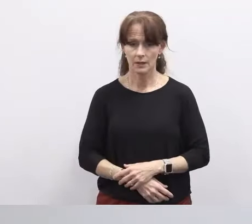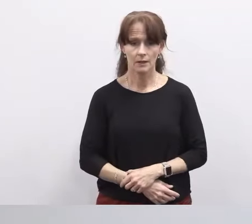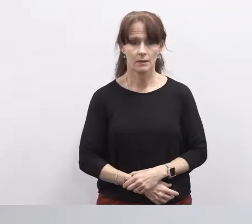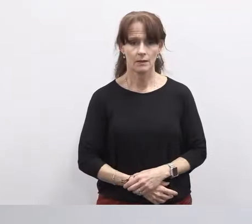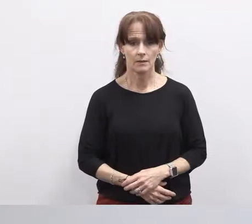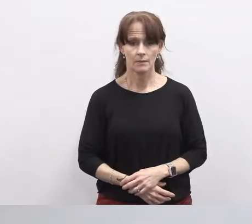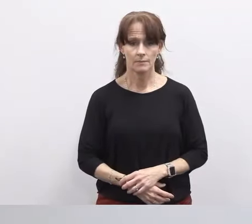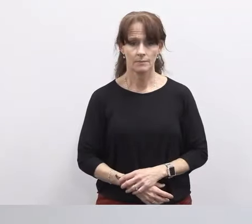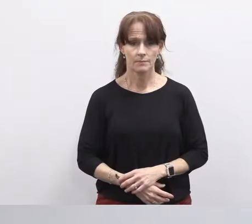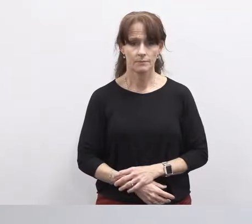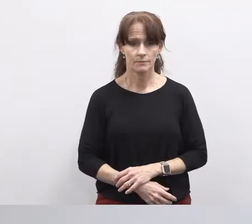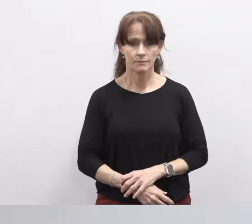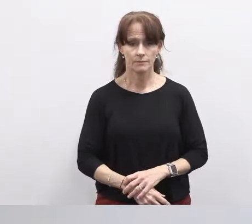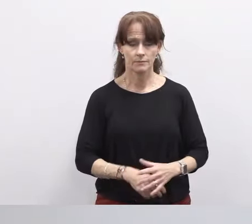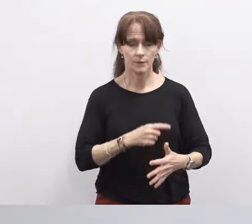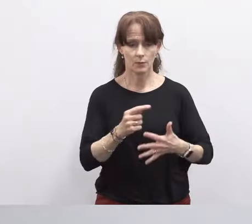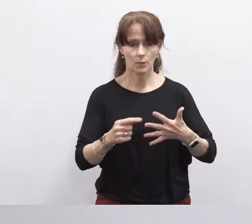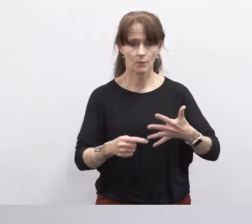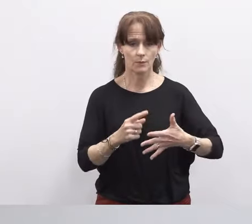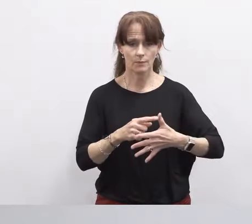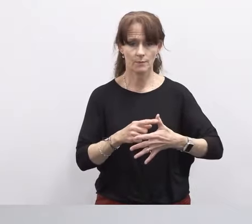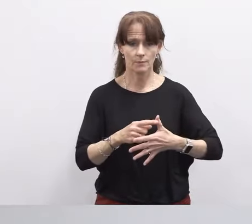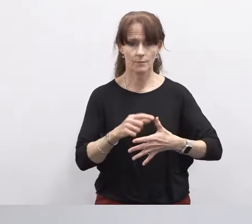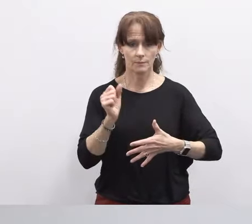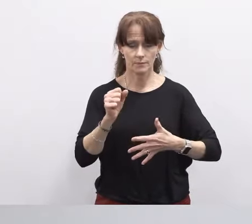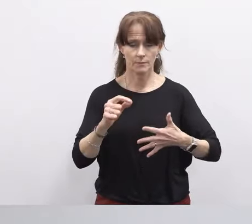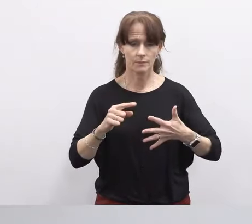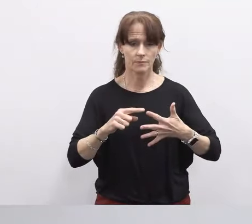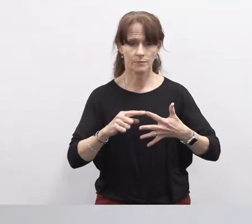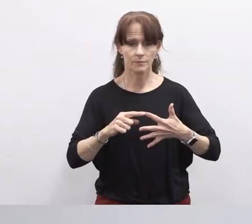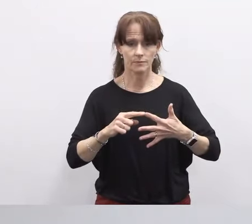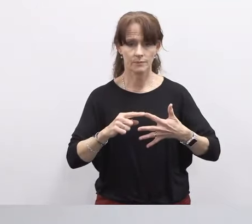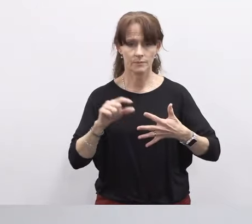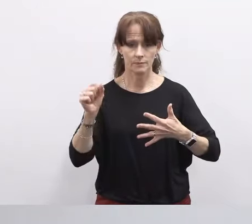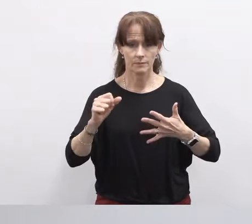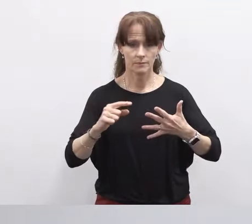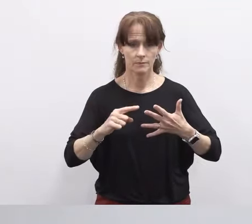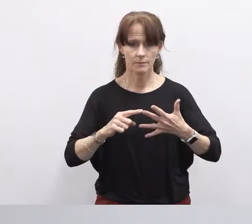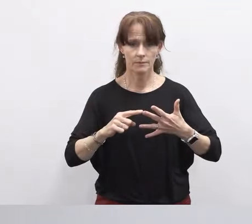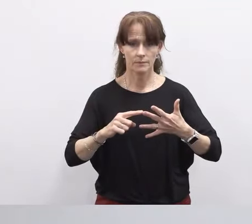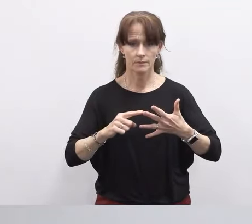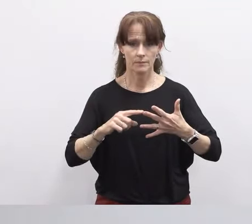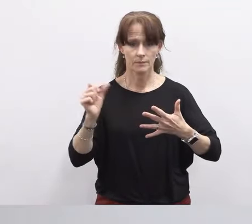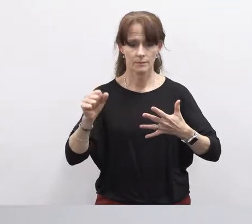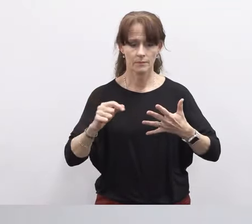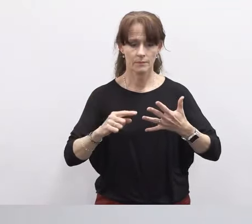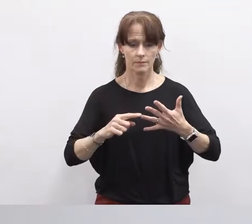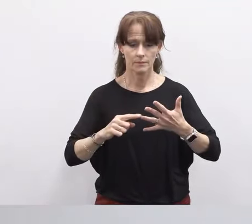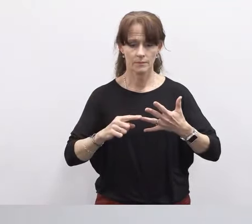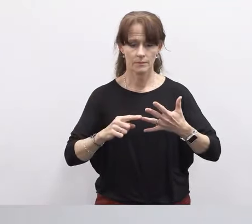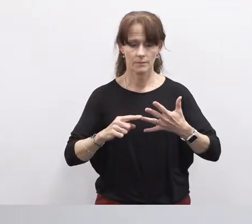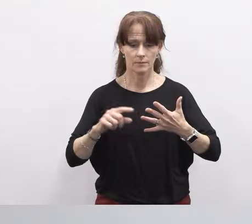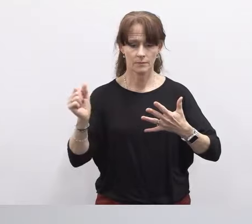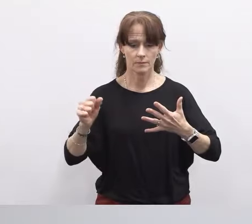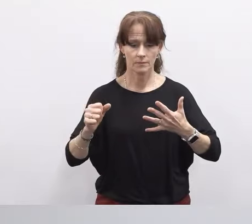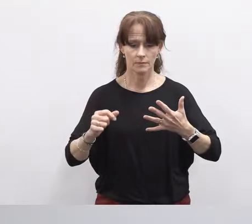We'll do our roll call. Mr. Otto, how do you vote? - Aye, Ms. Crackhead. - Aye. Ms. Kerr. - Aye. Mr. Miller. - Aye.